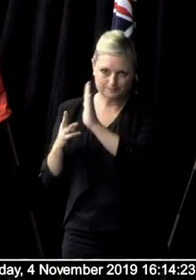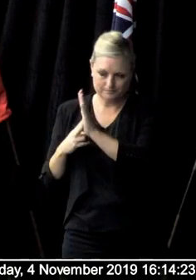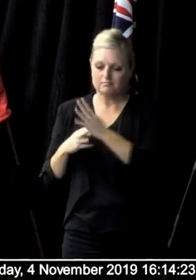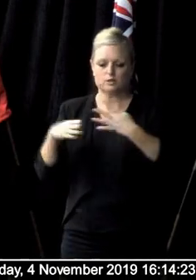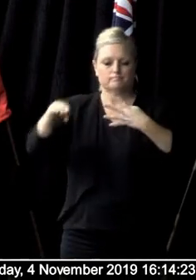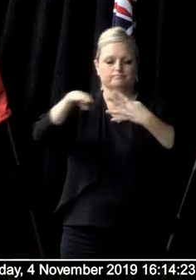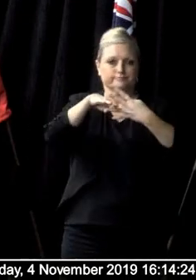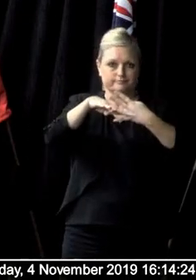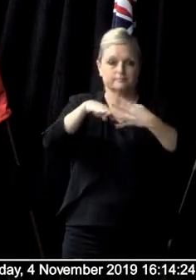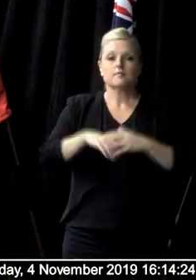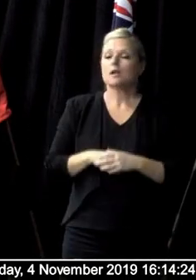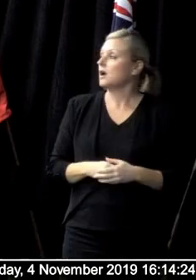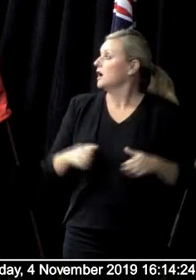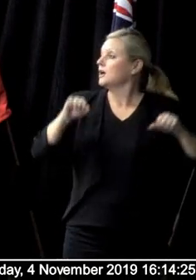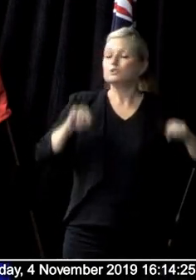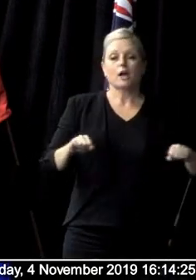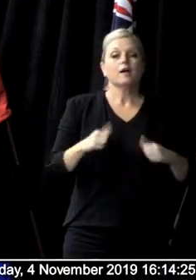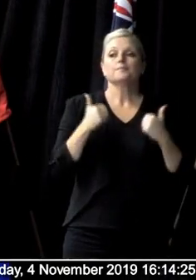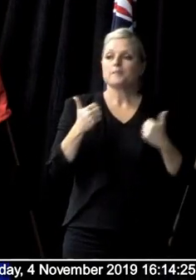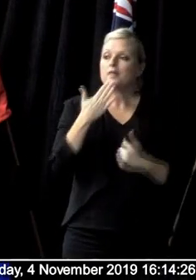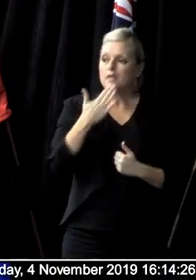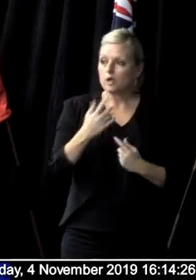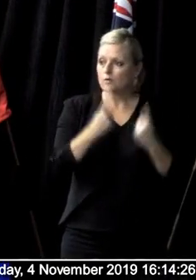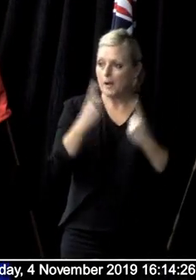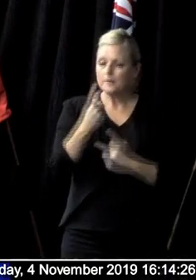We shall resume at 10 o’clock tomorrow.